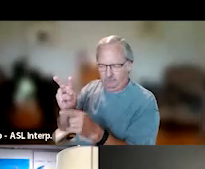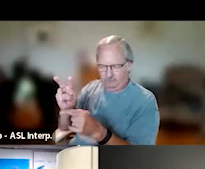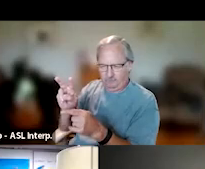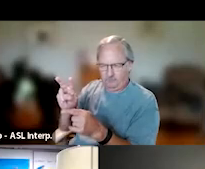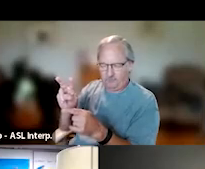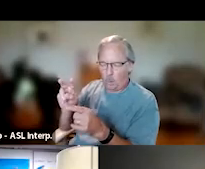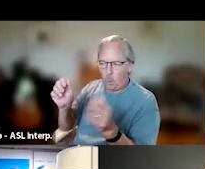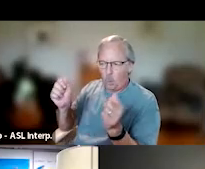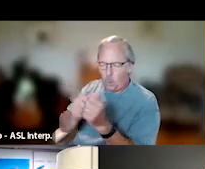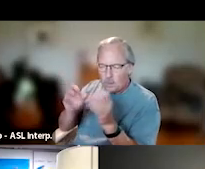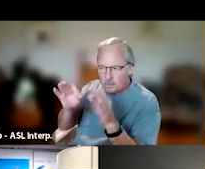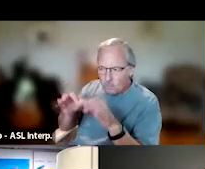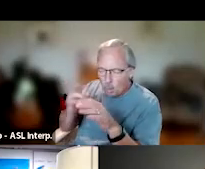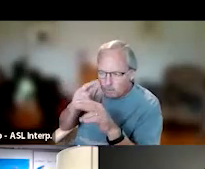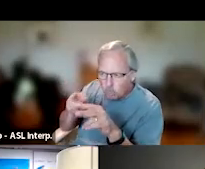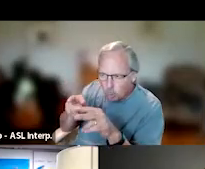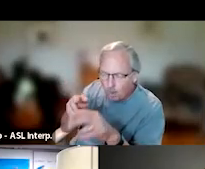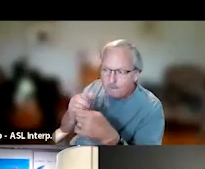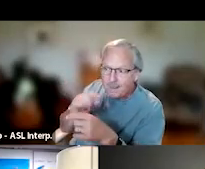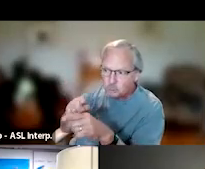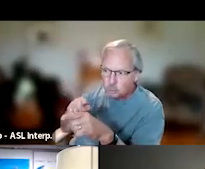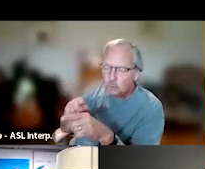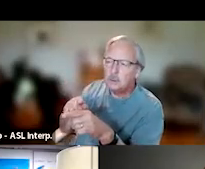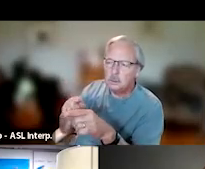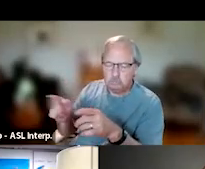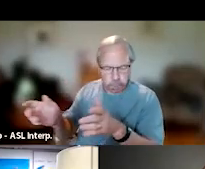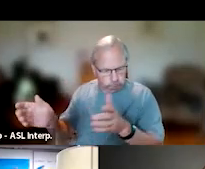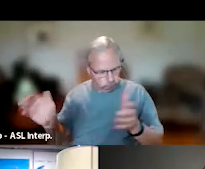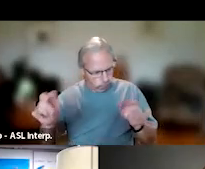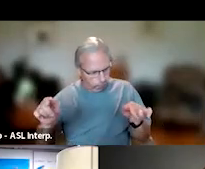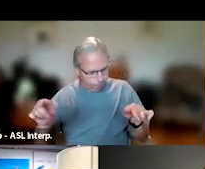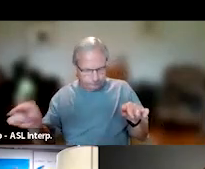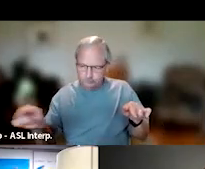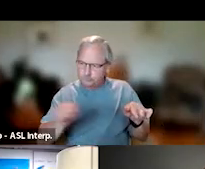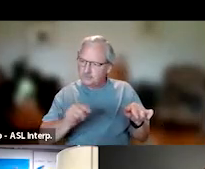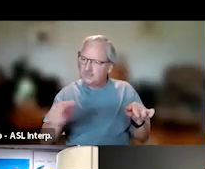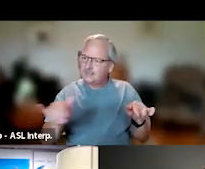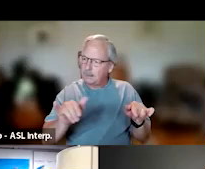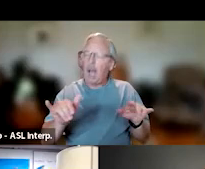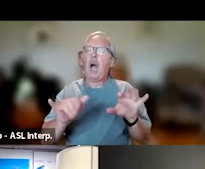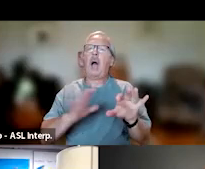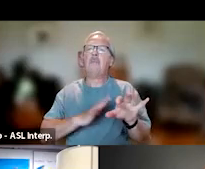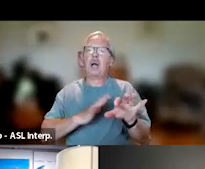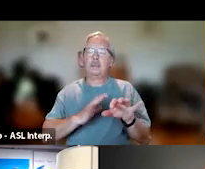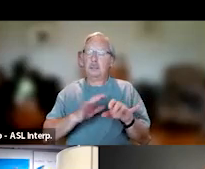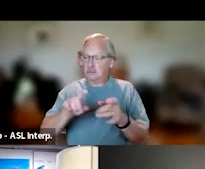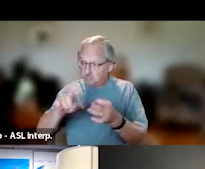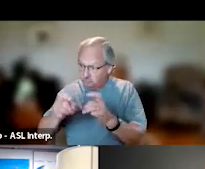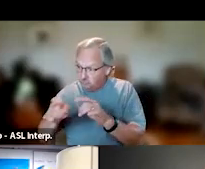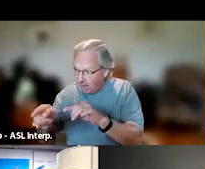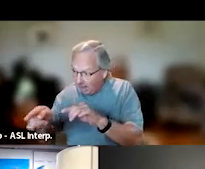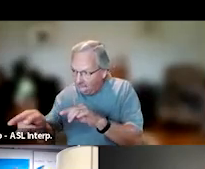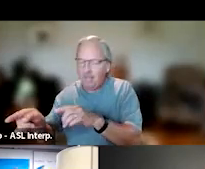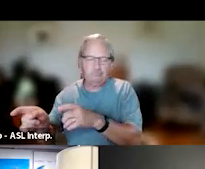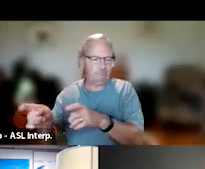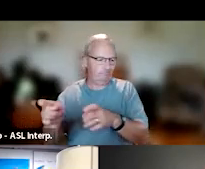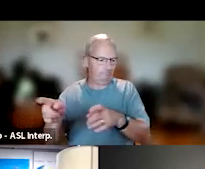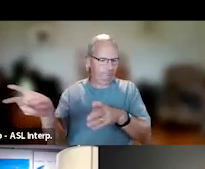because that's where they'll update the latest version of it and you'll see if the date changes in the top corner of the form there.